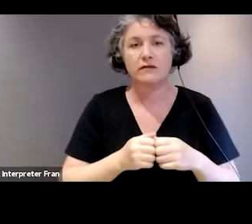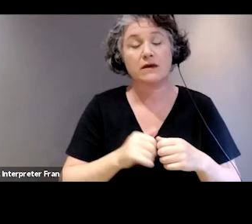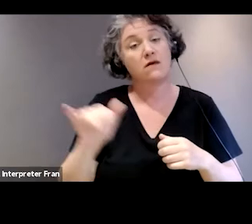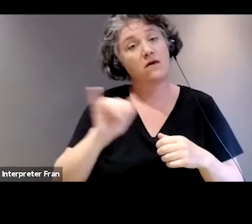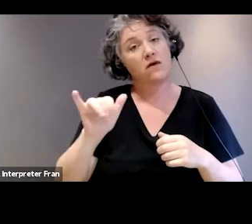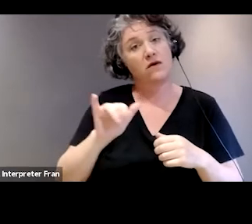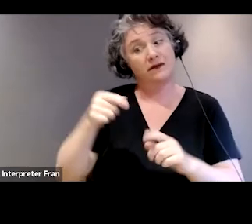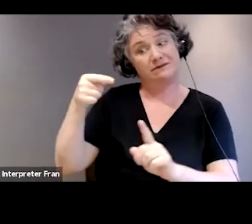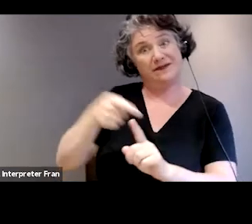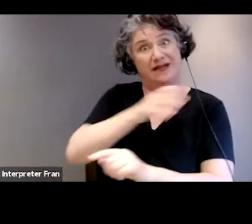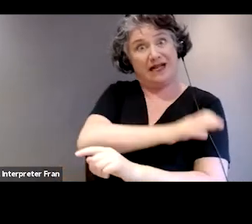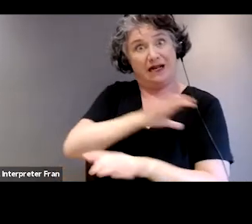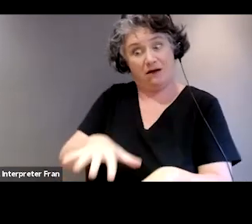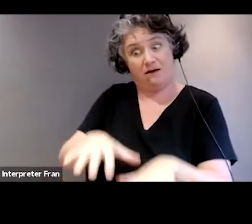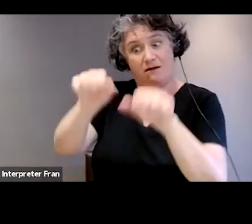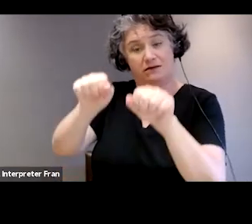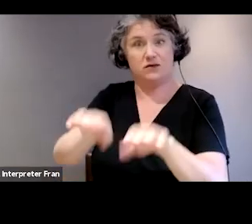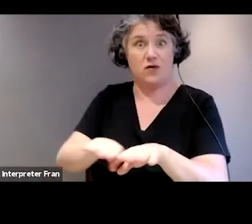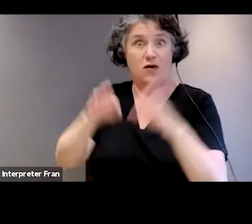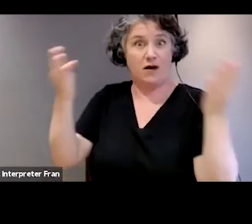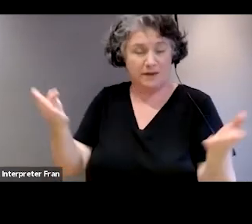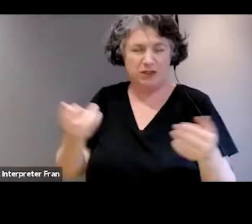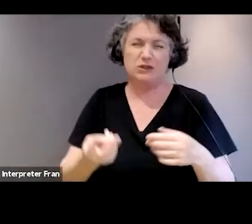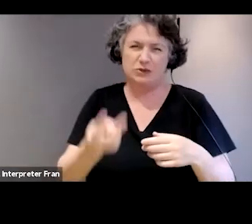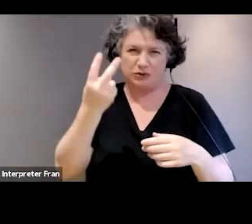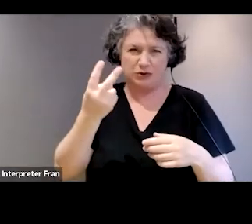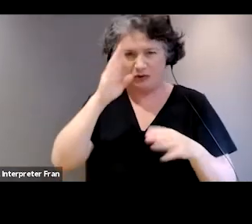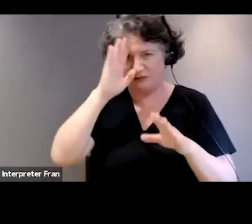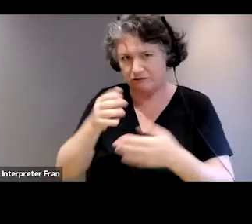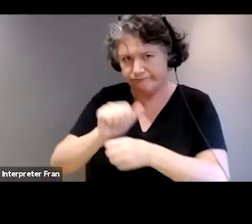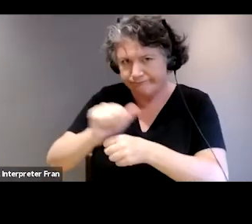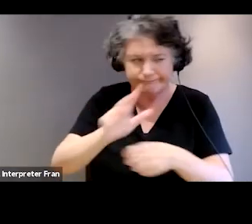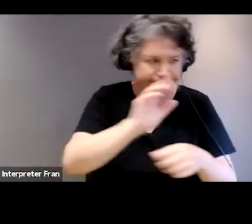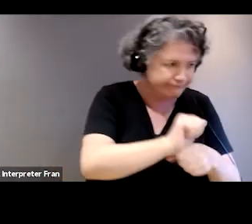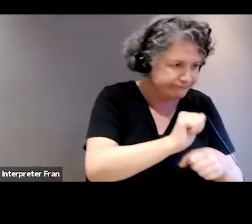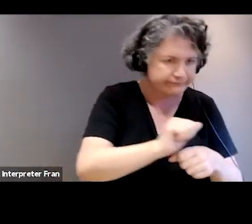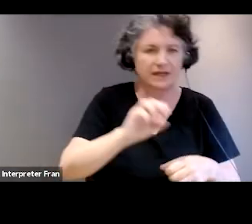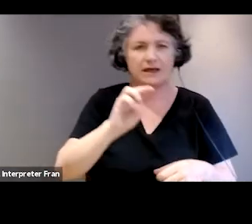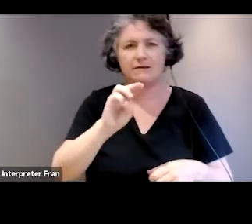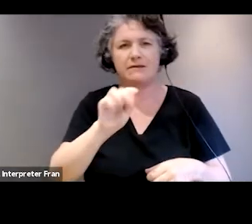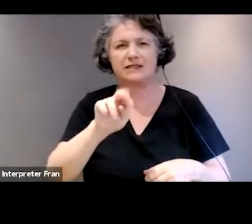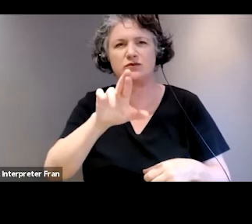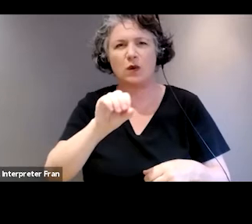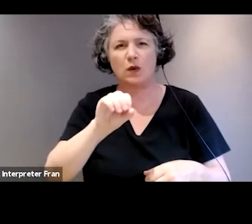attendance on hand, ASL, interpretation, accessible